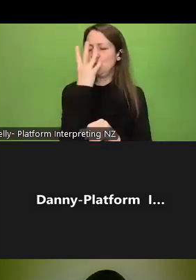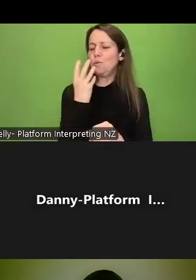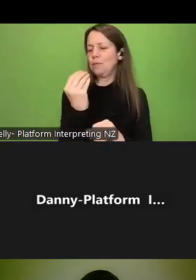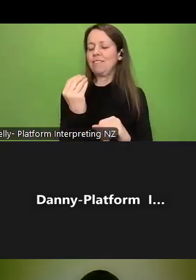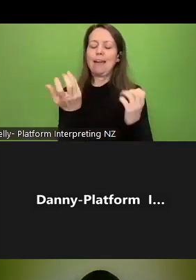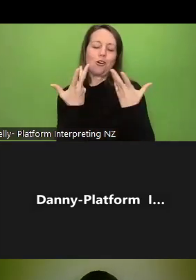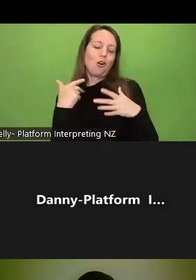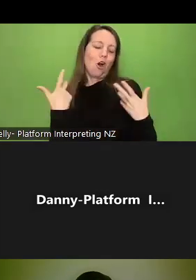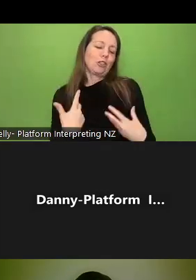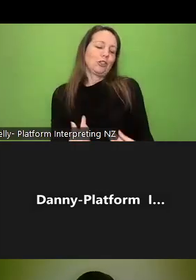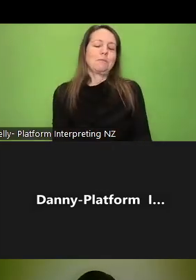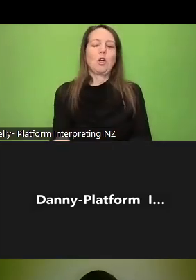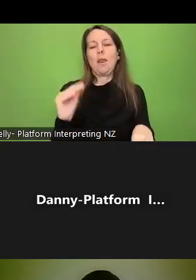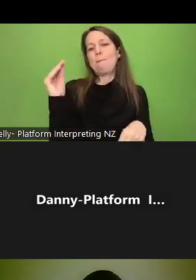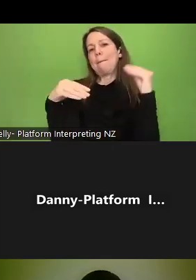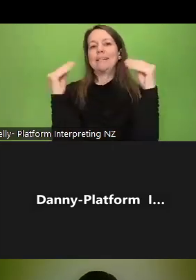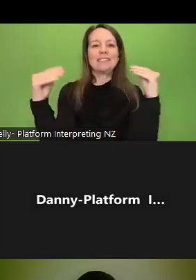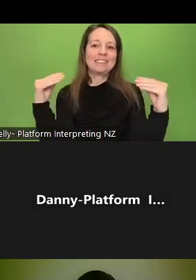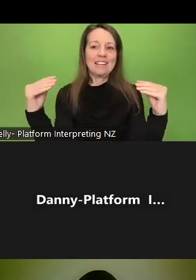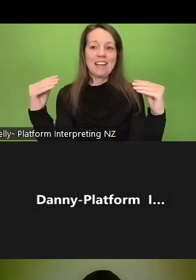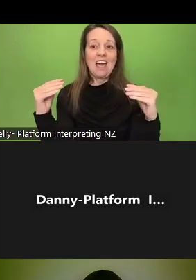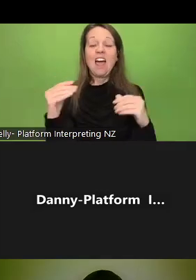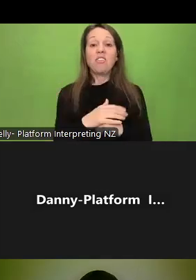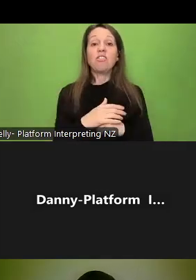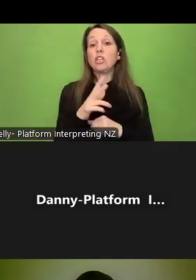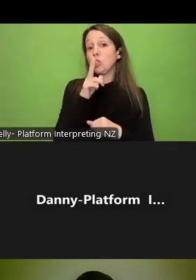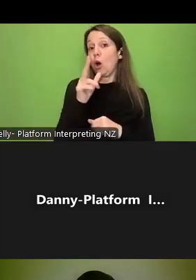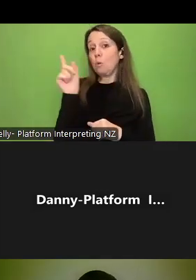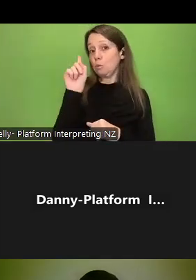these sock puppets, and the joke was they were actually just white, plain socks.